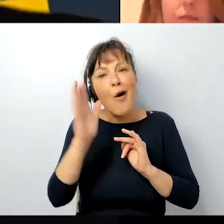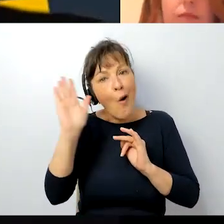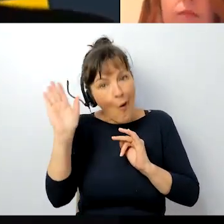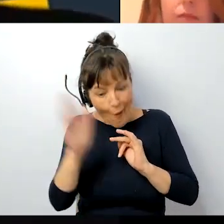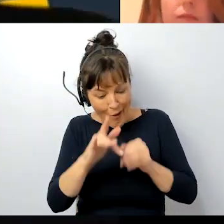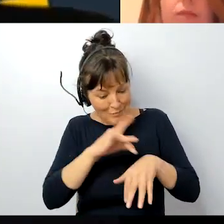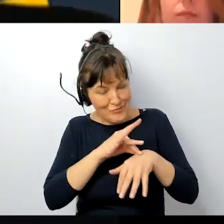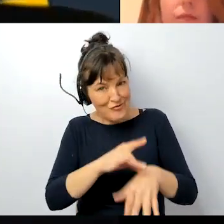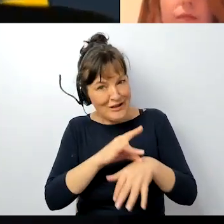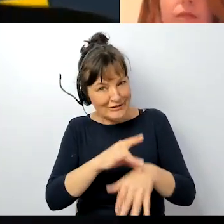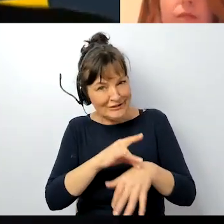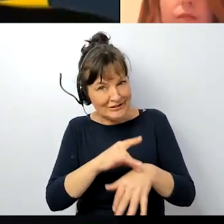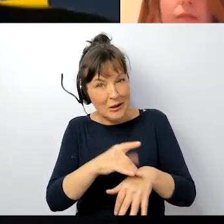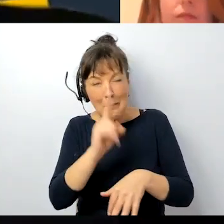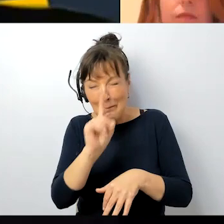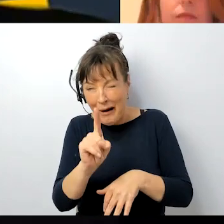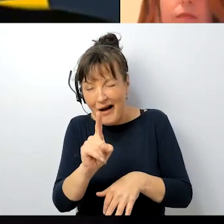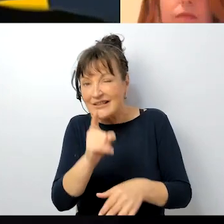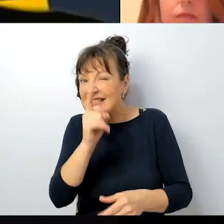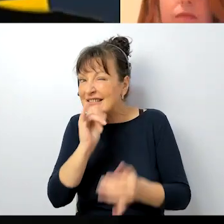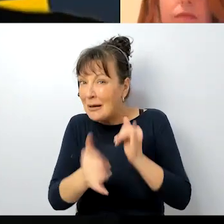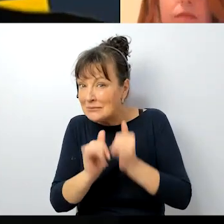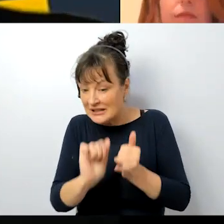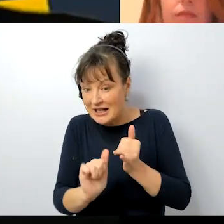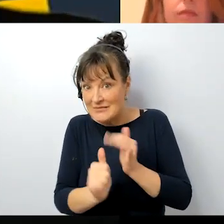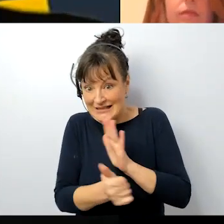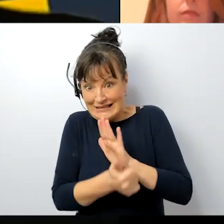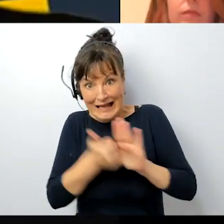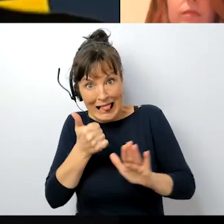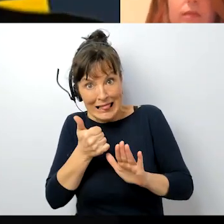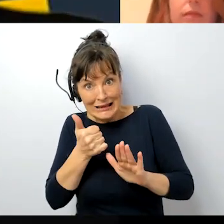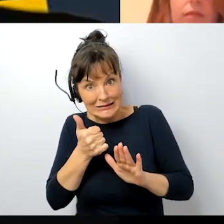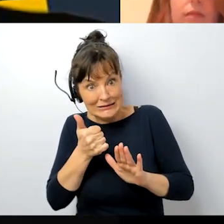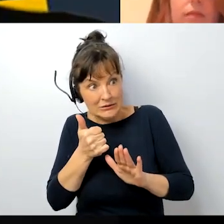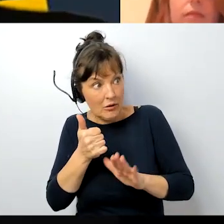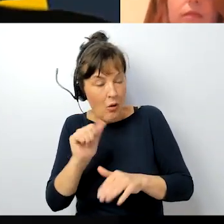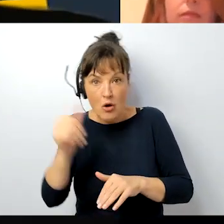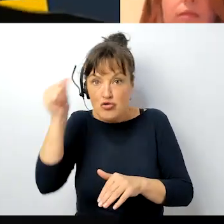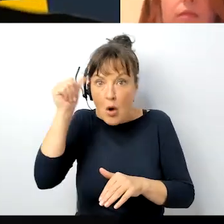However it's very important to note, that there are entry criteria for all apprenticeships but